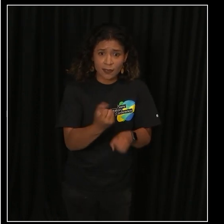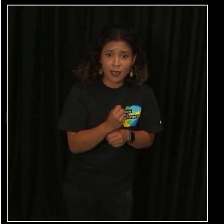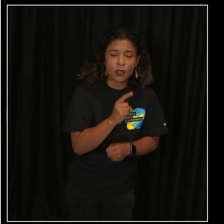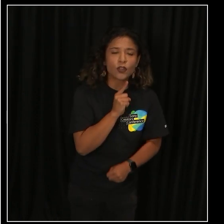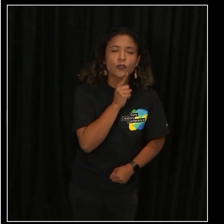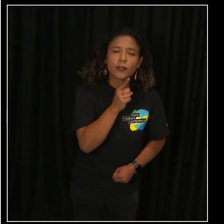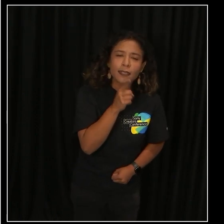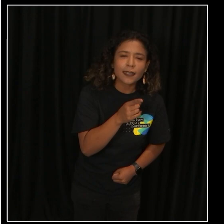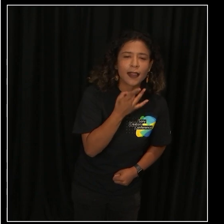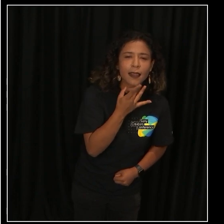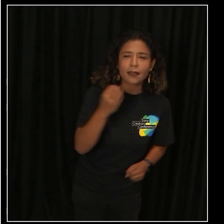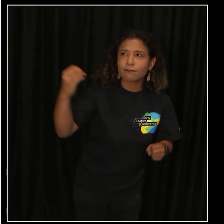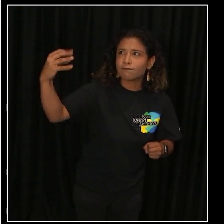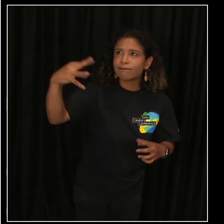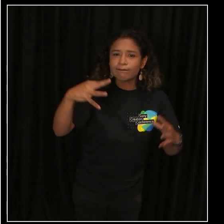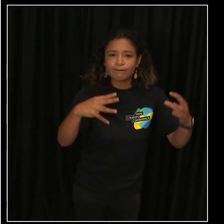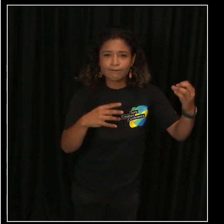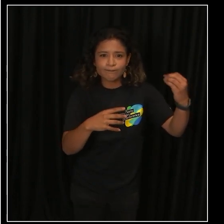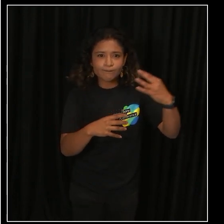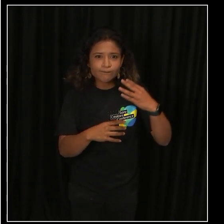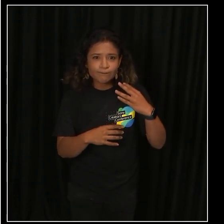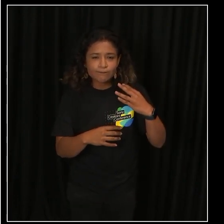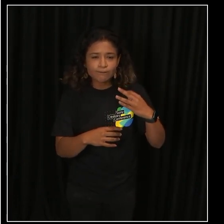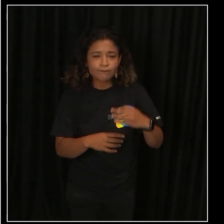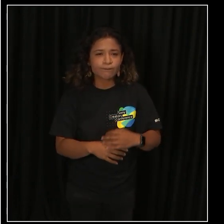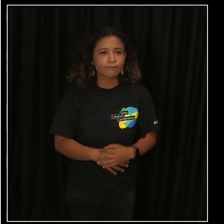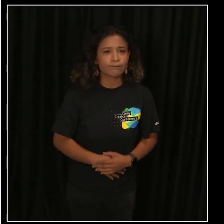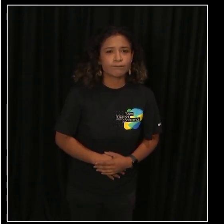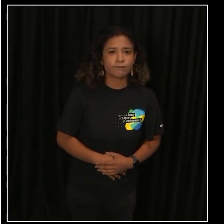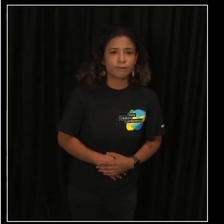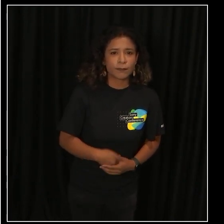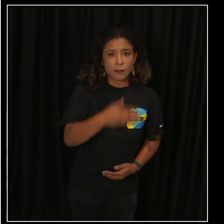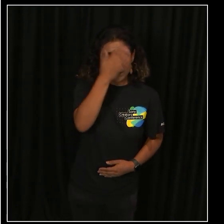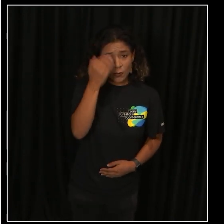by leveraging the wide-angle HDR panels.